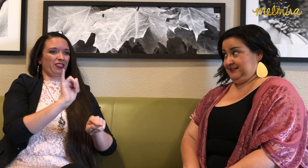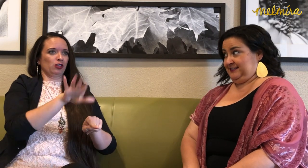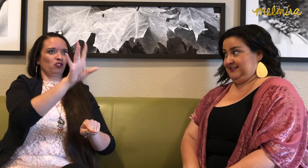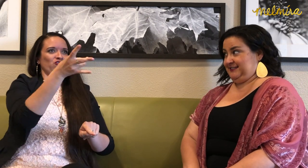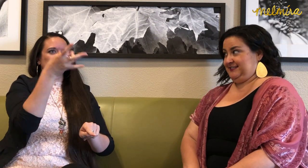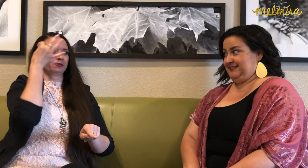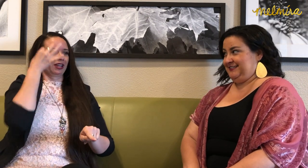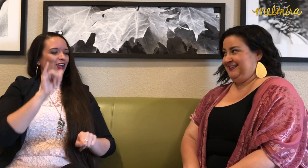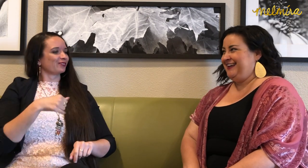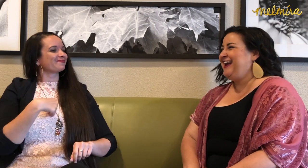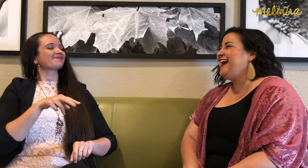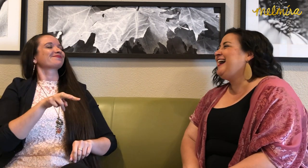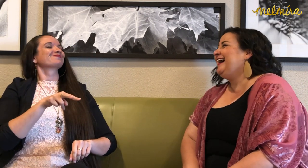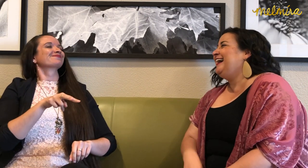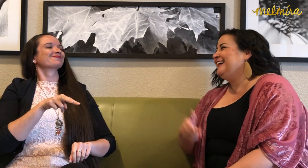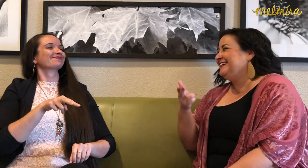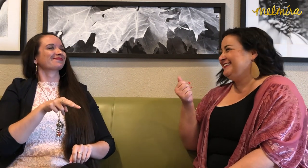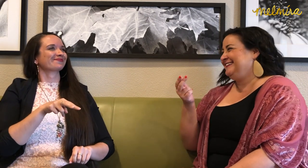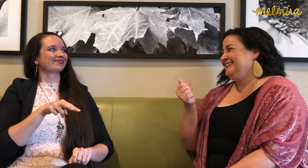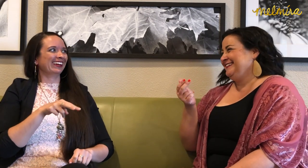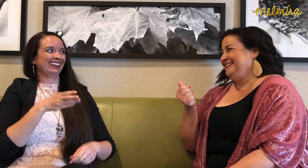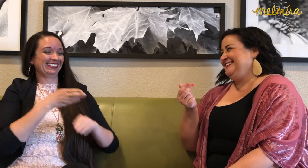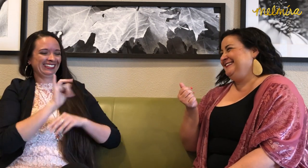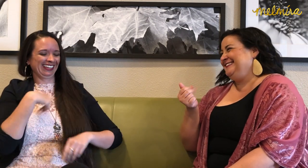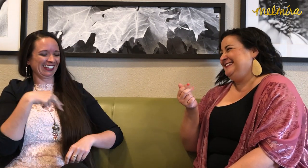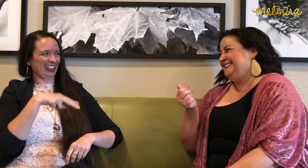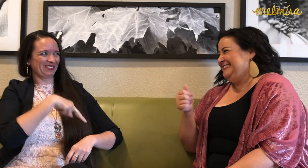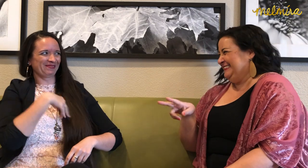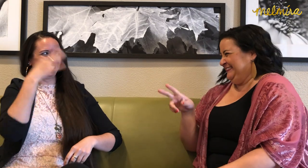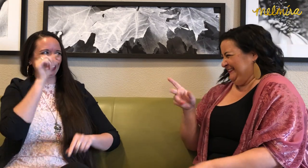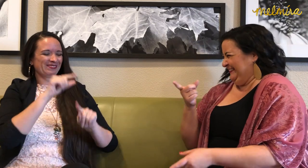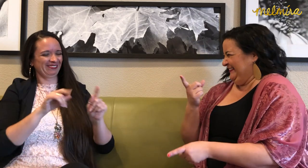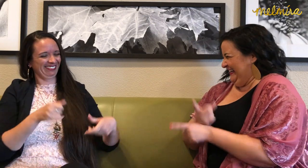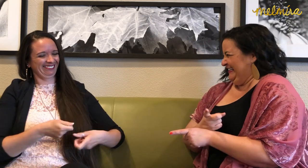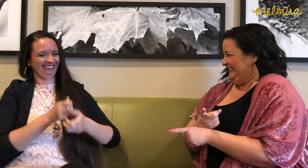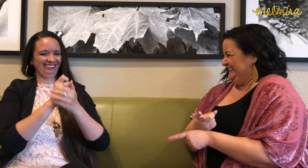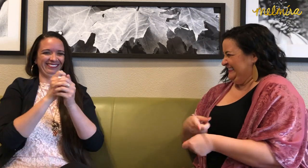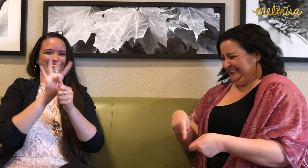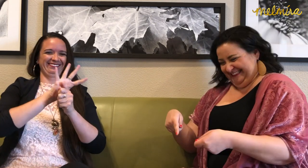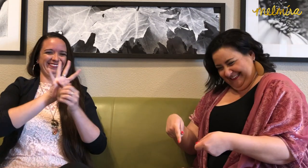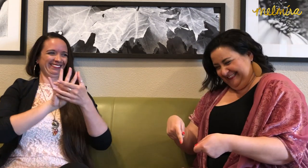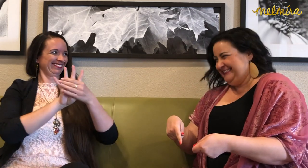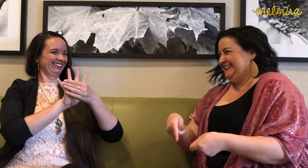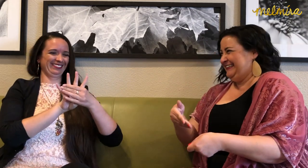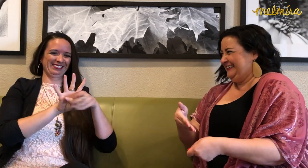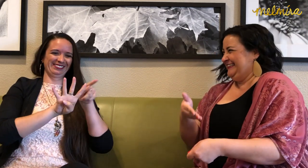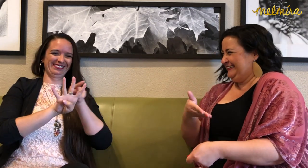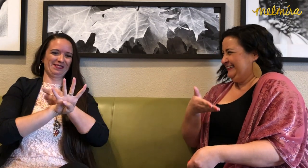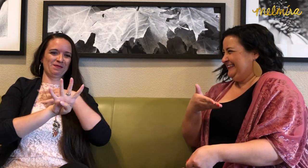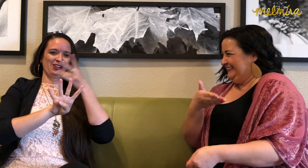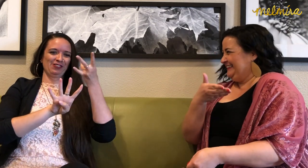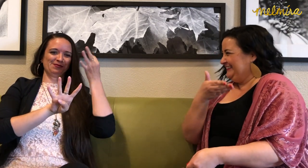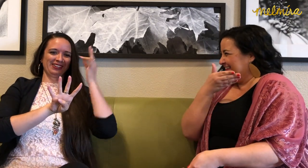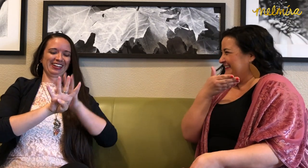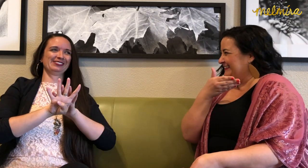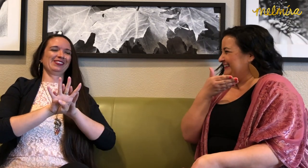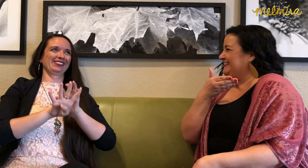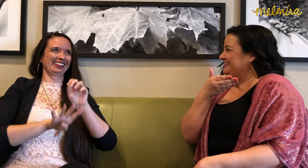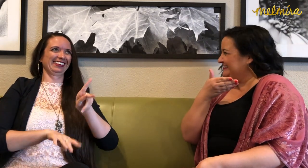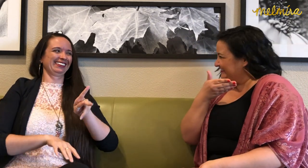the bottom of your hair is your freshman hair. After that, I looked at my hair a little differently. The bottom of my hair, that's my freshman hair.